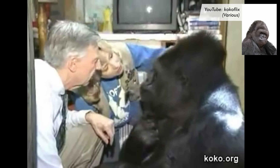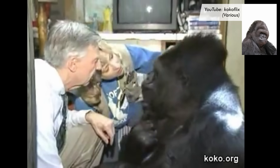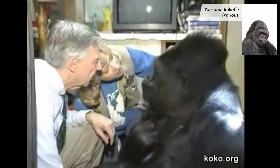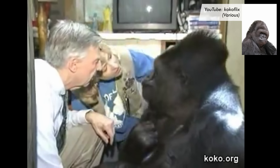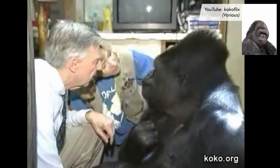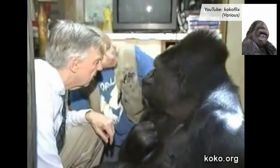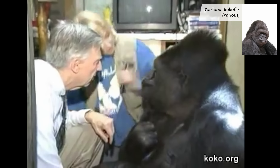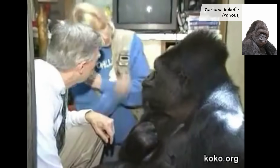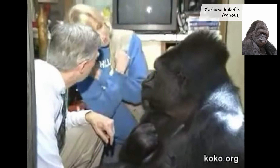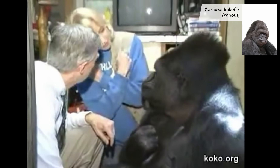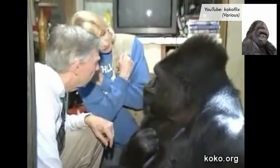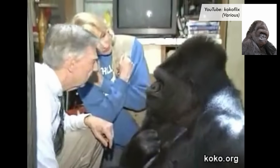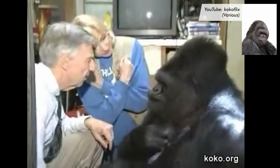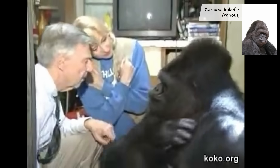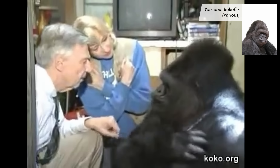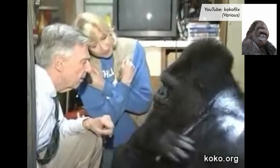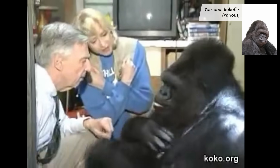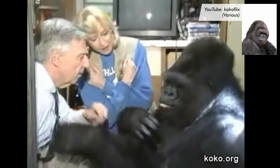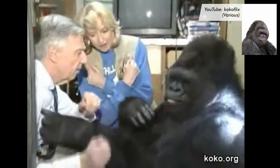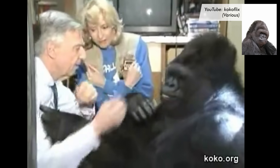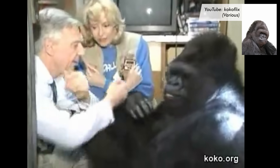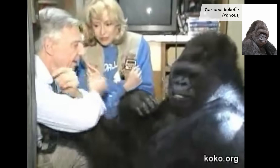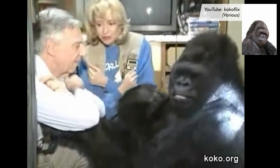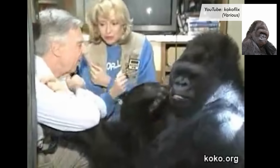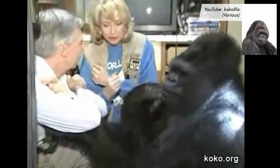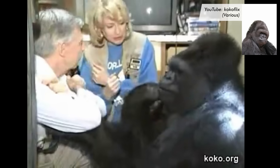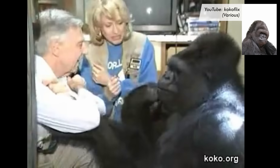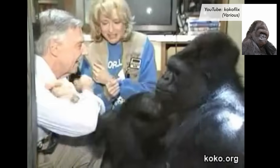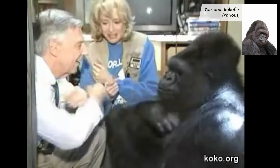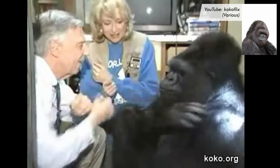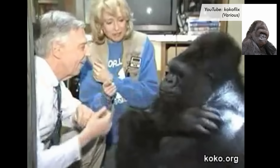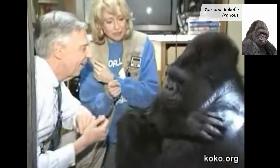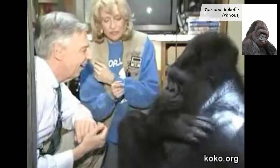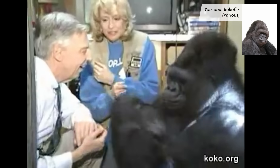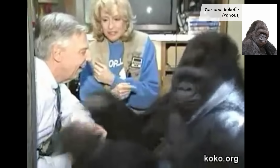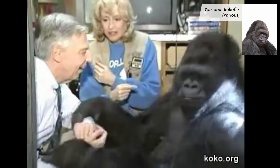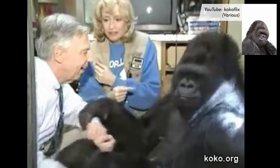Why? Love? Love You! Oh, She said "Love you Visit Love!".